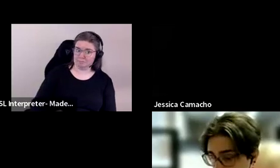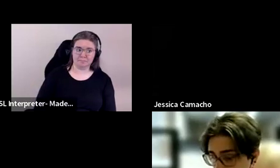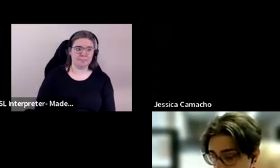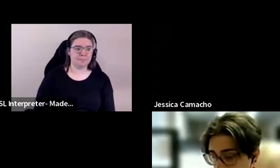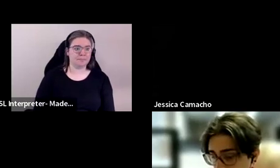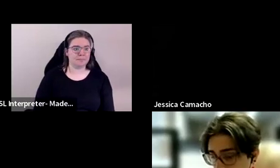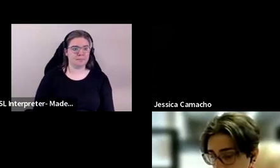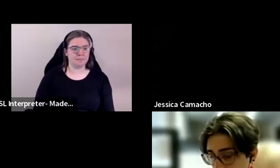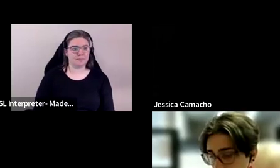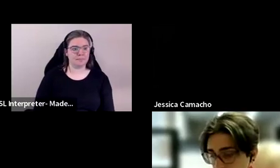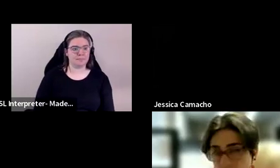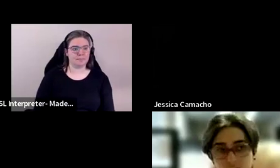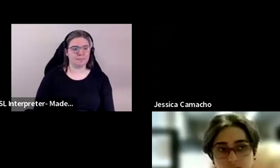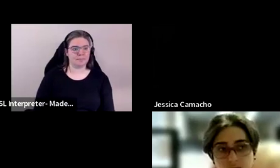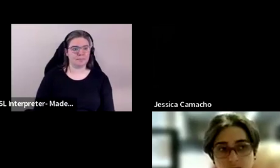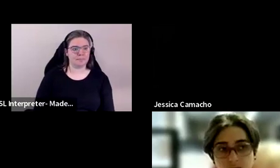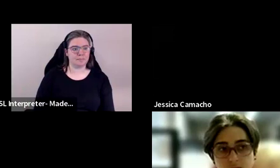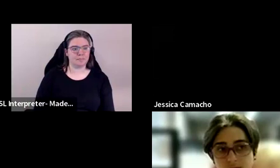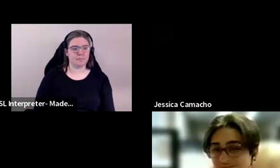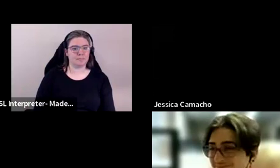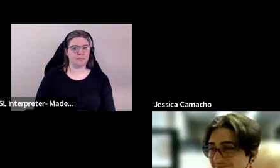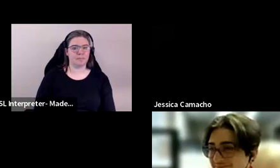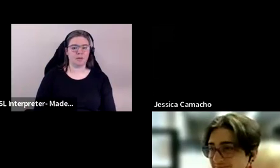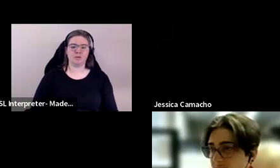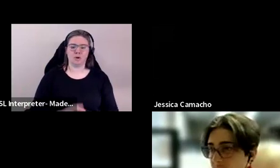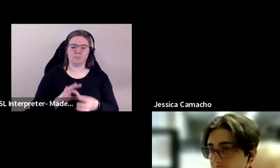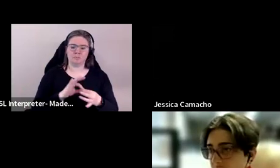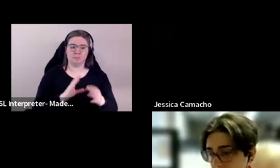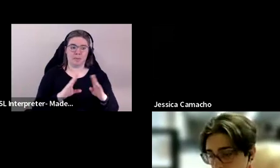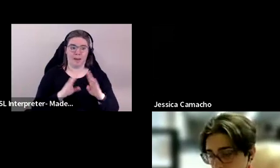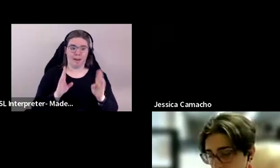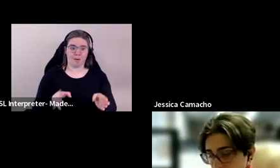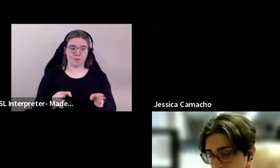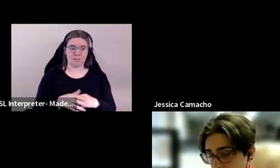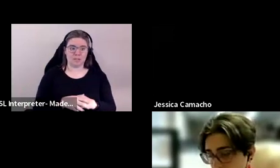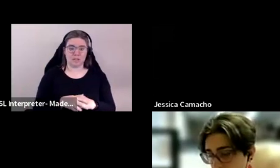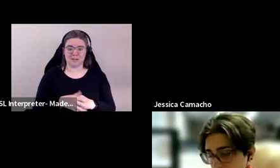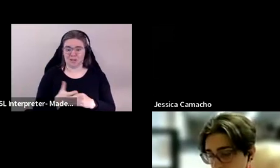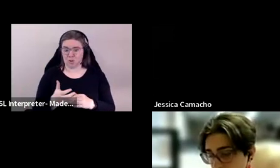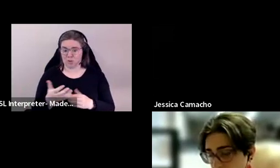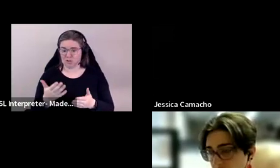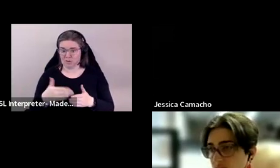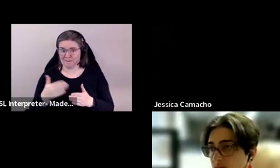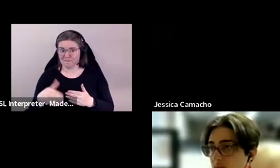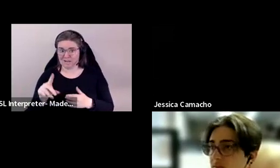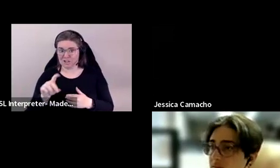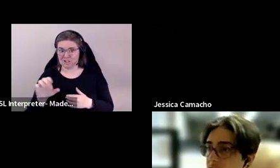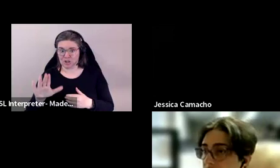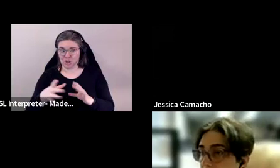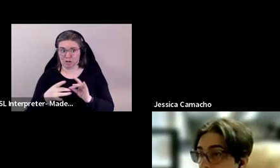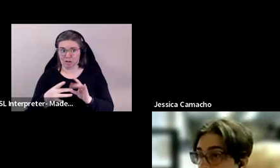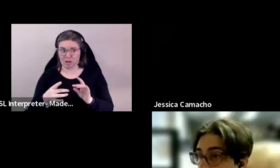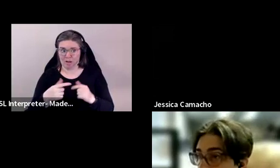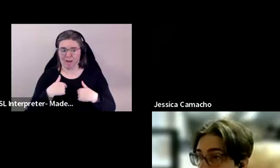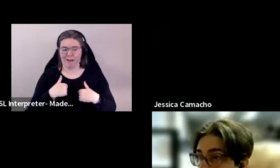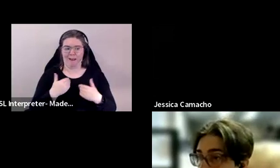Joan LaBelle: It's a it's back on housing. So if you wanted to finish these thread, that's fine, too. If someone has a comment on the voter.